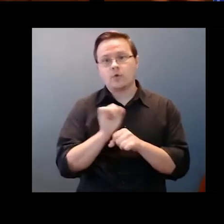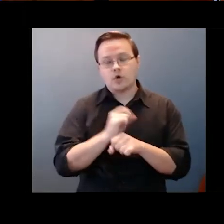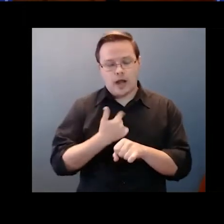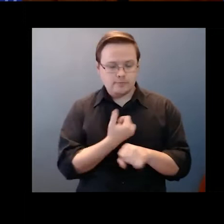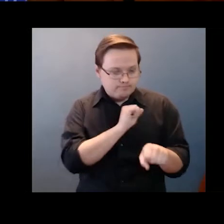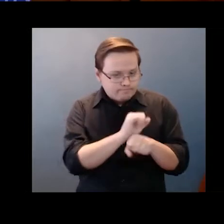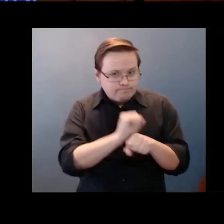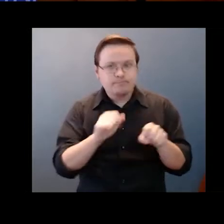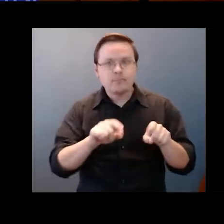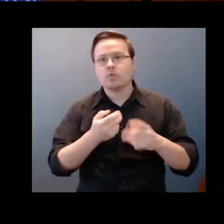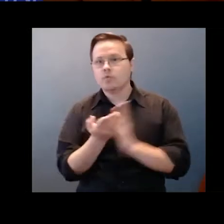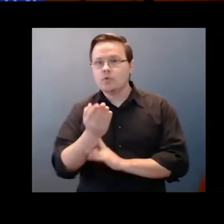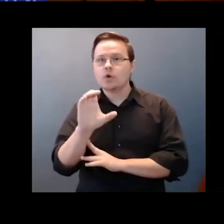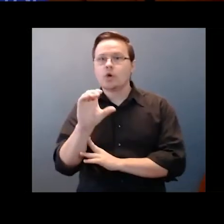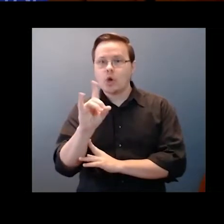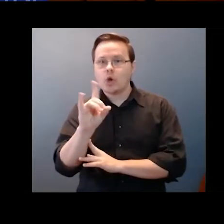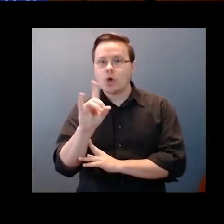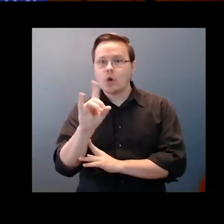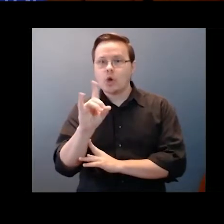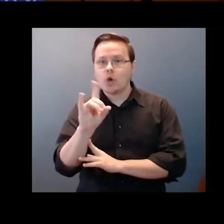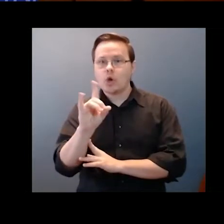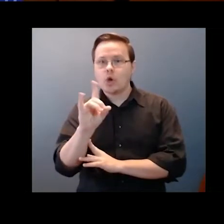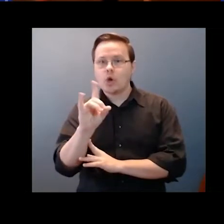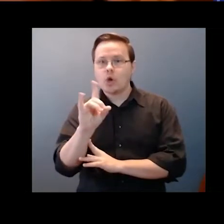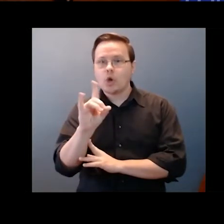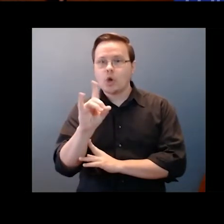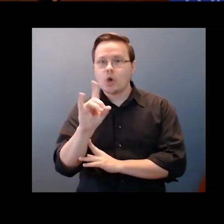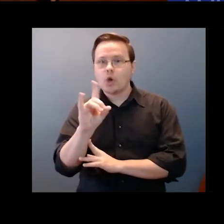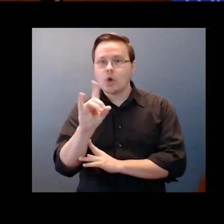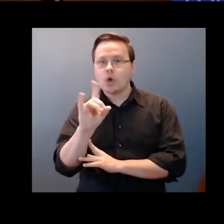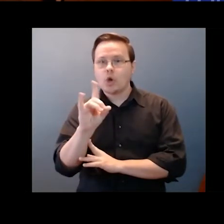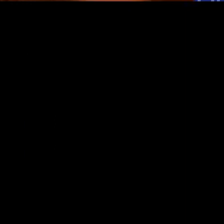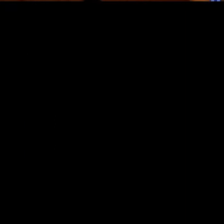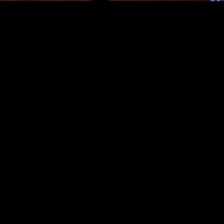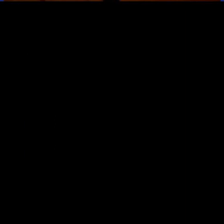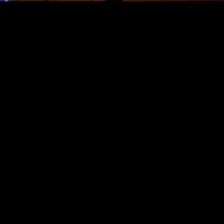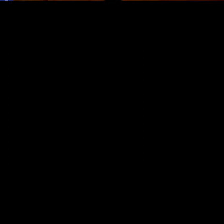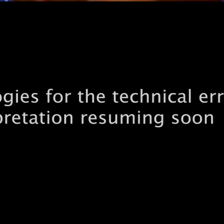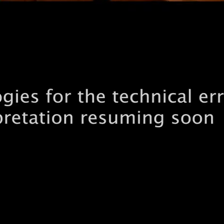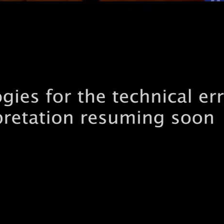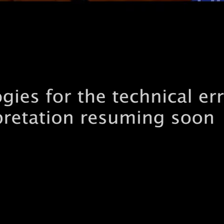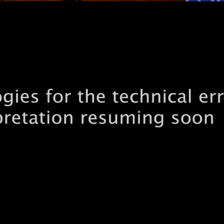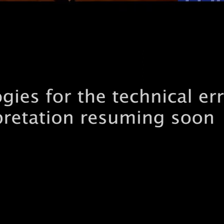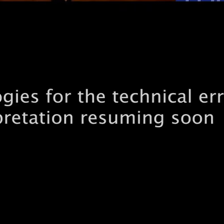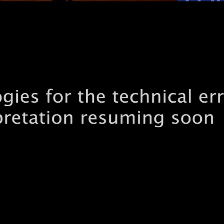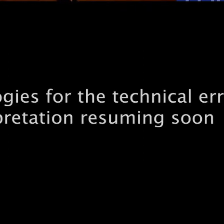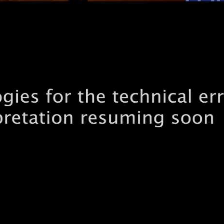Those of us who do research in computer science and a create knowledge, train workers develop techniques